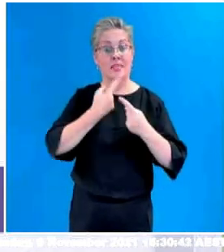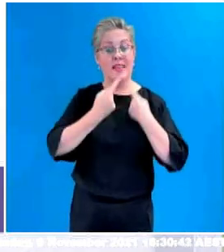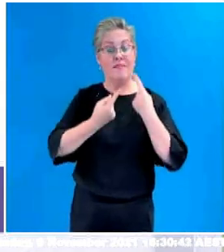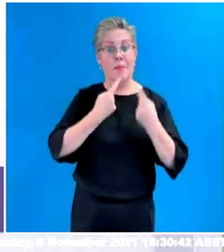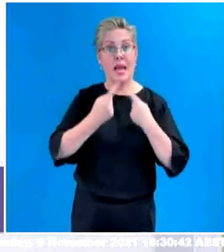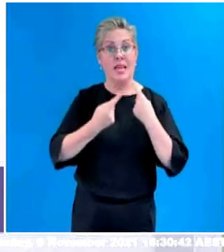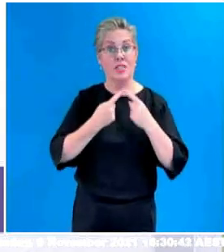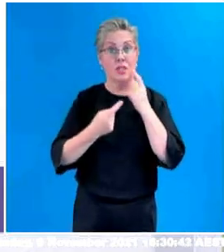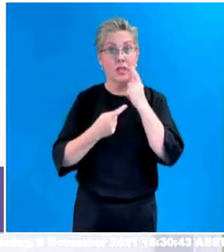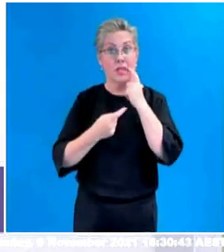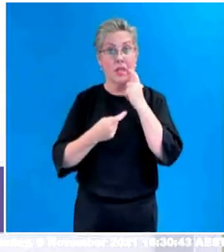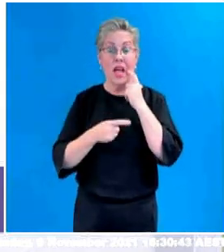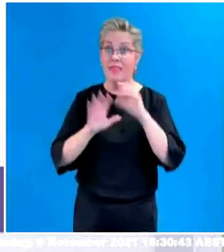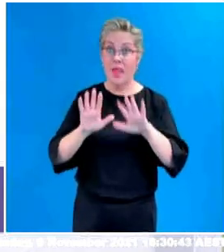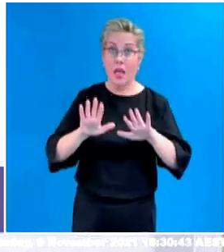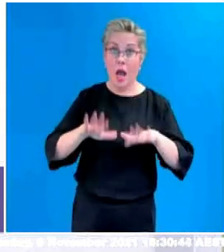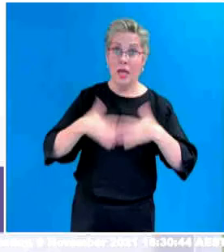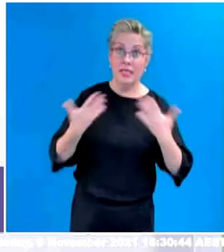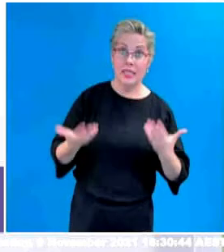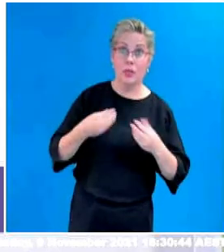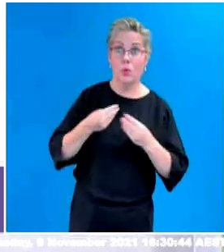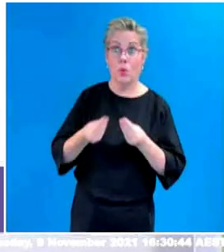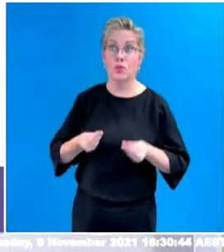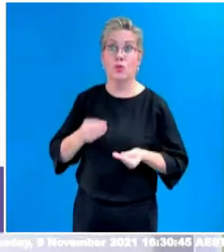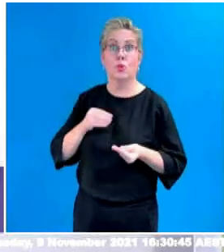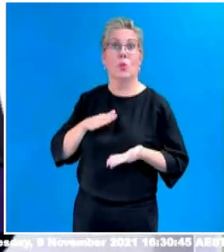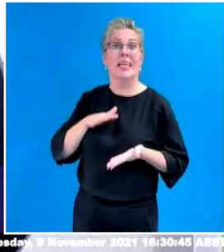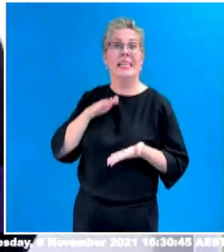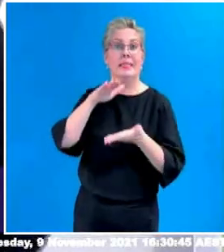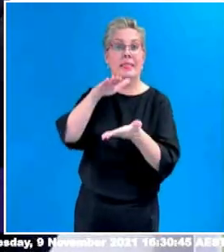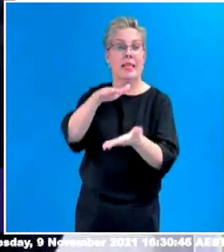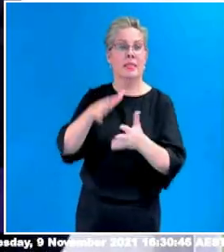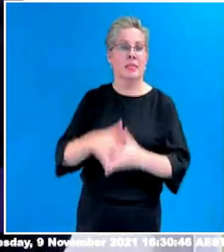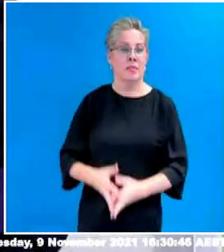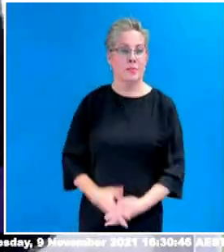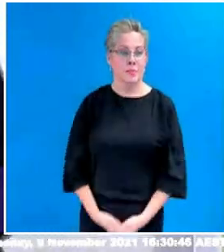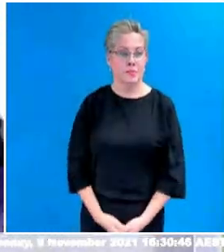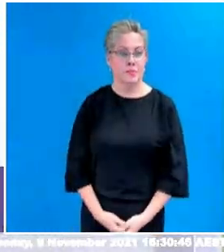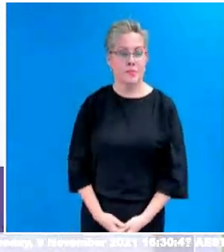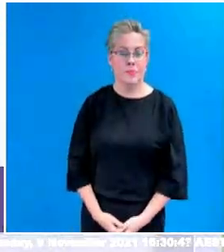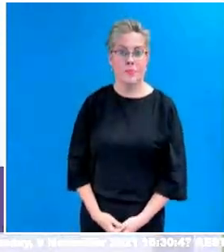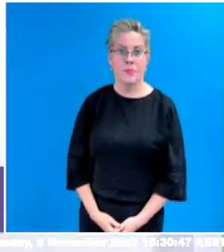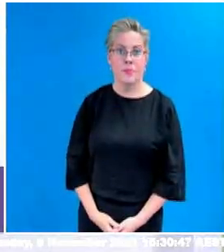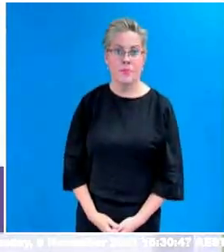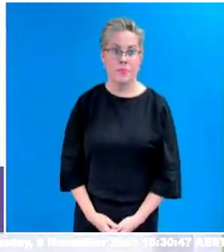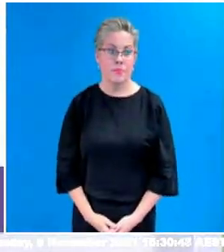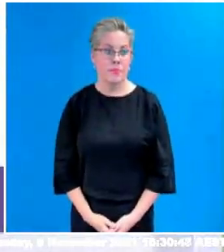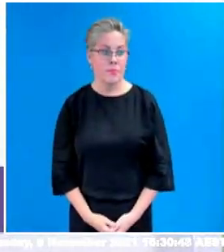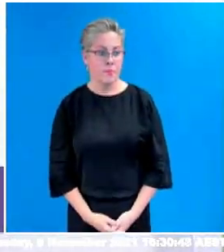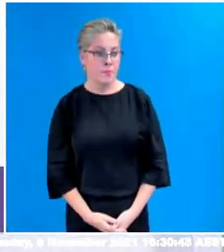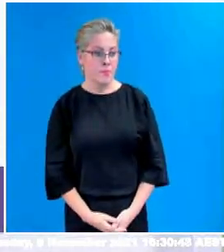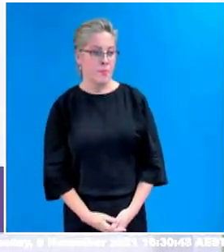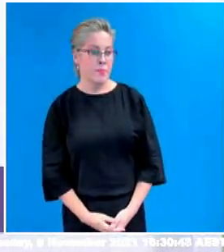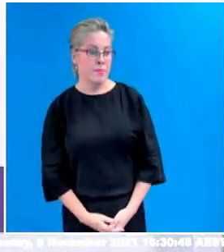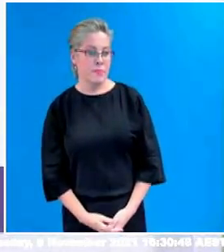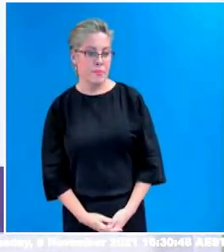Commissioners, but I wasn't proposing to tender all of that material. Let me ask Mr Kennett first.